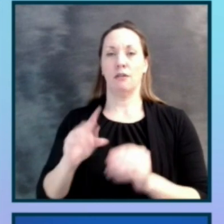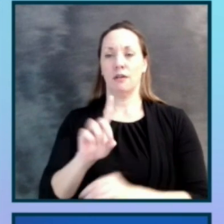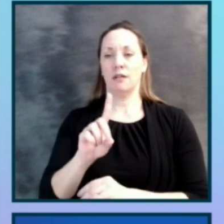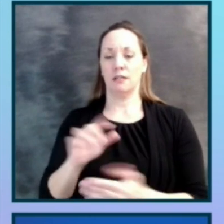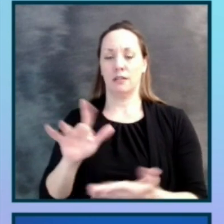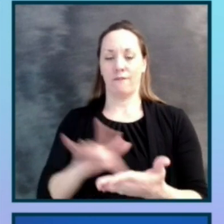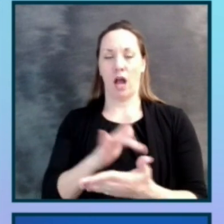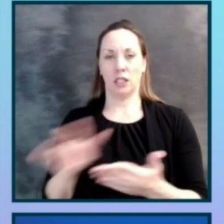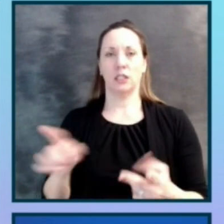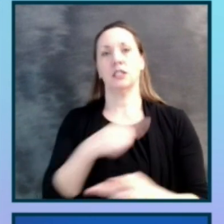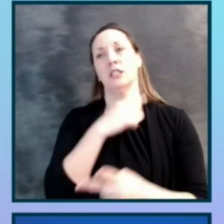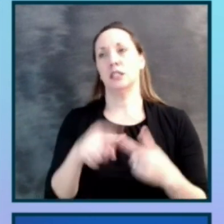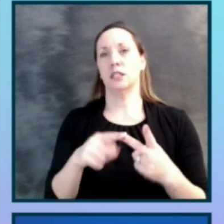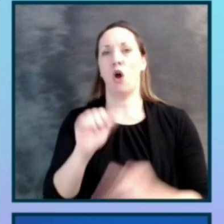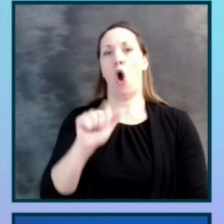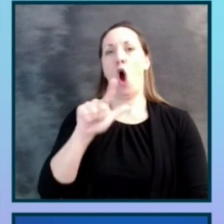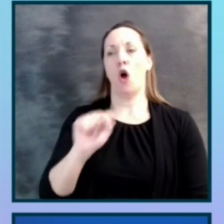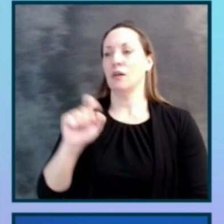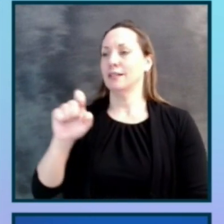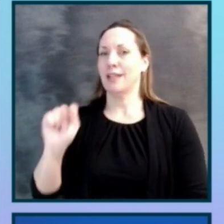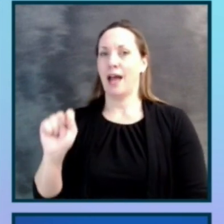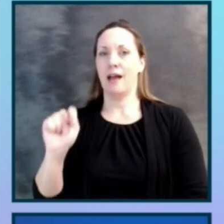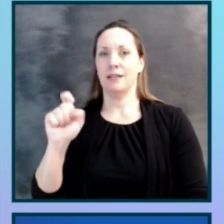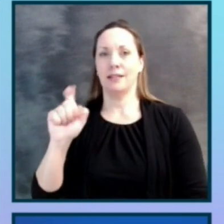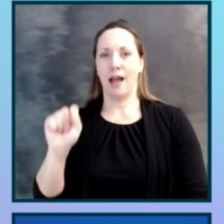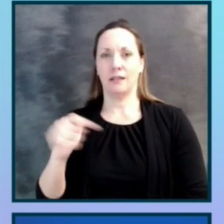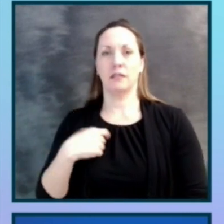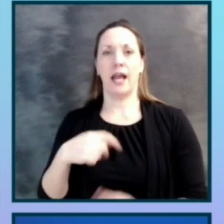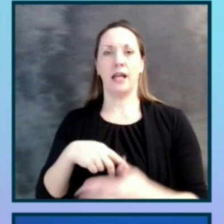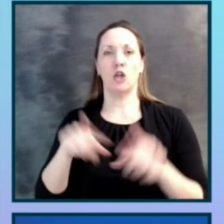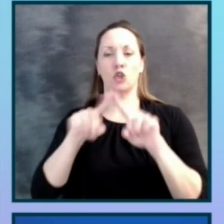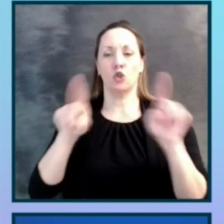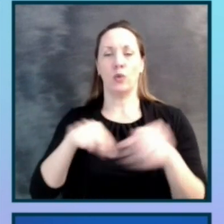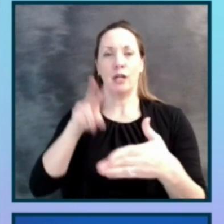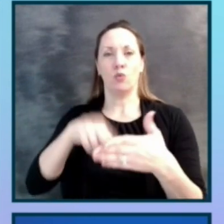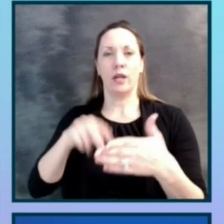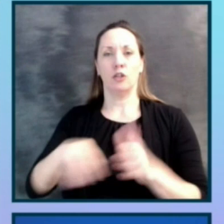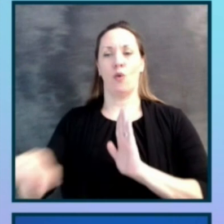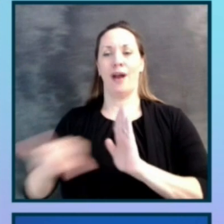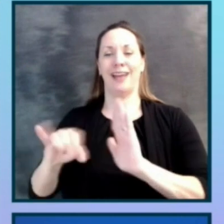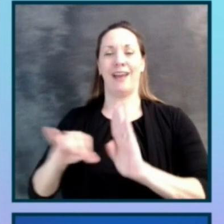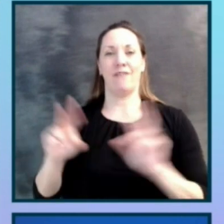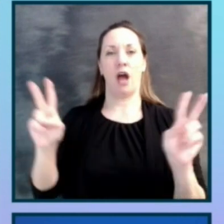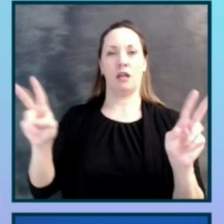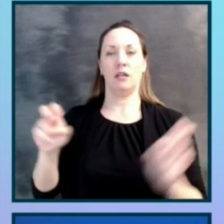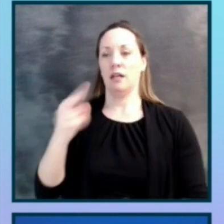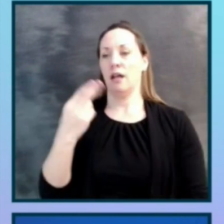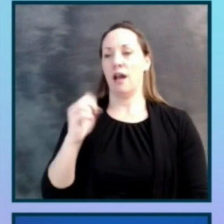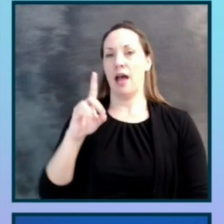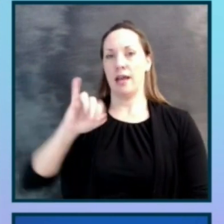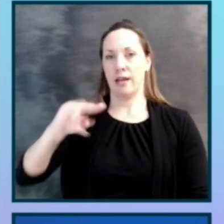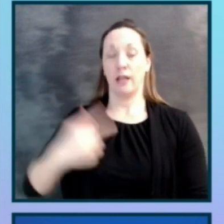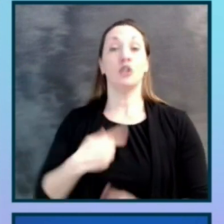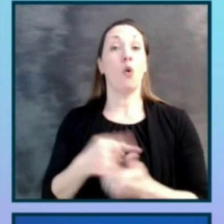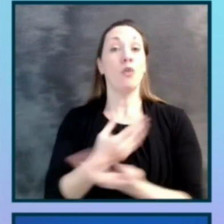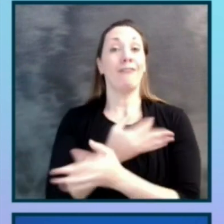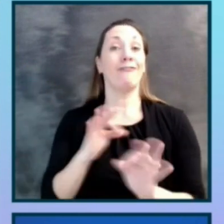and do screen readers identify headings. So in the free mobile app app testing with screen readers,